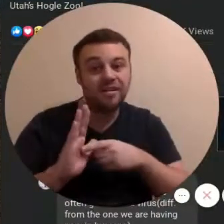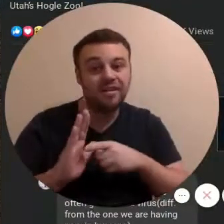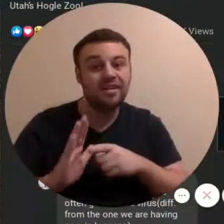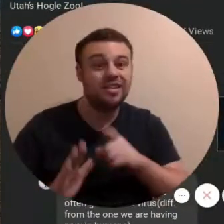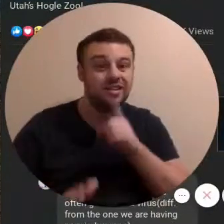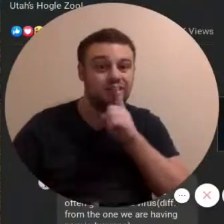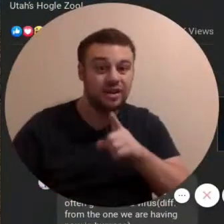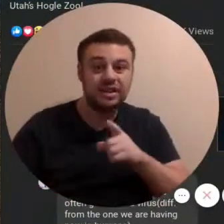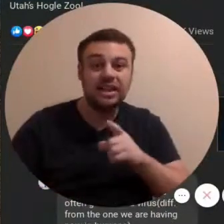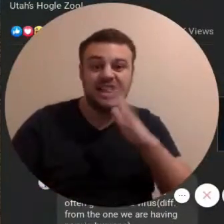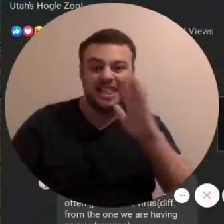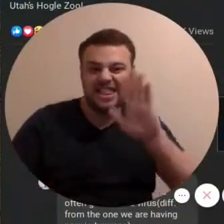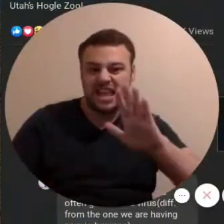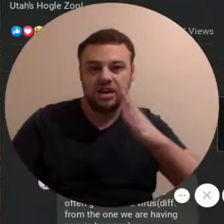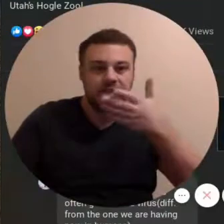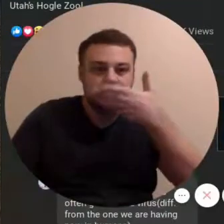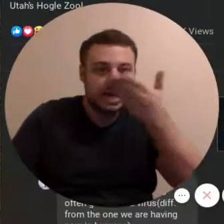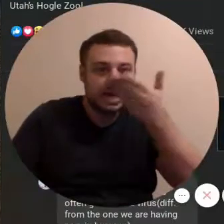Stephanie: It's too bad you don't have smell-vision on this.